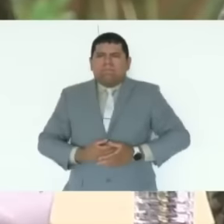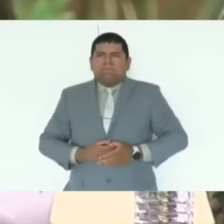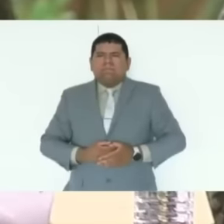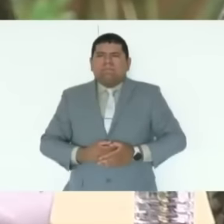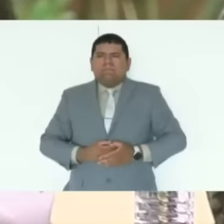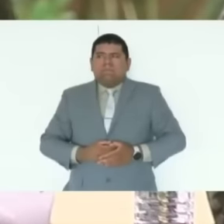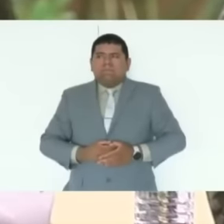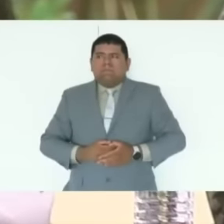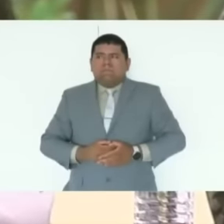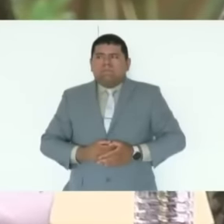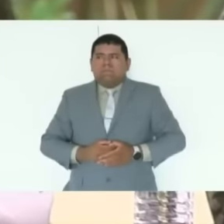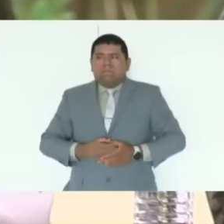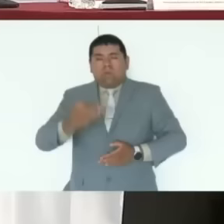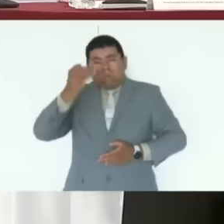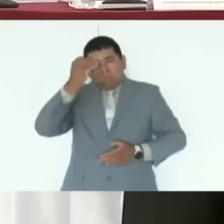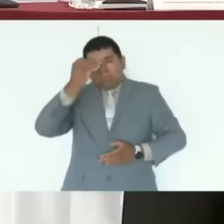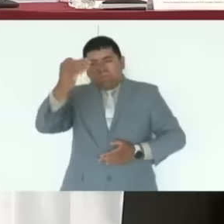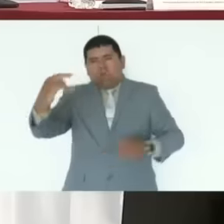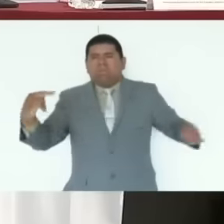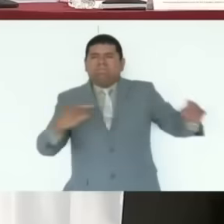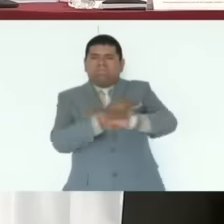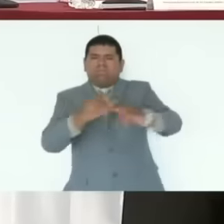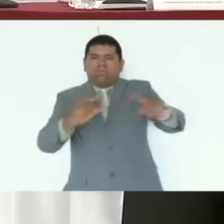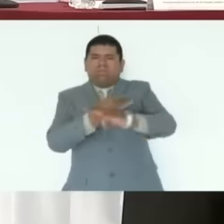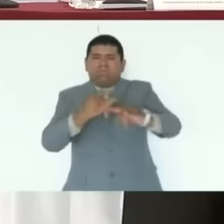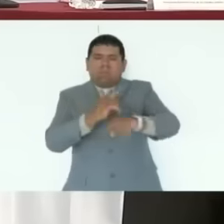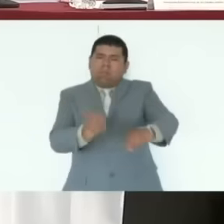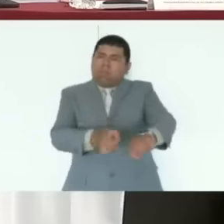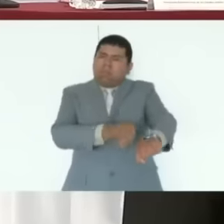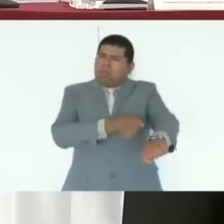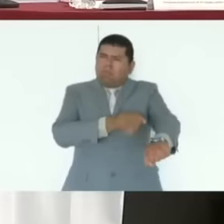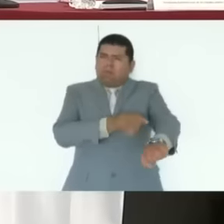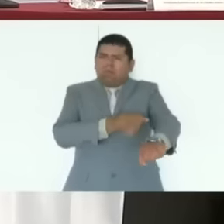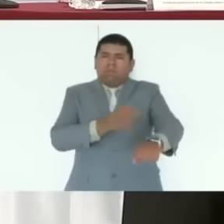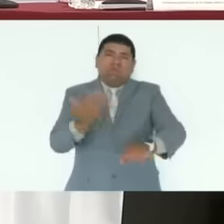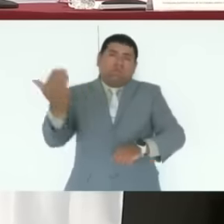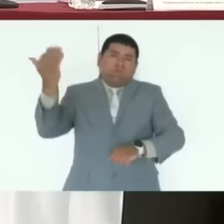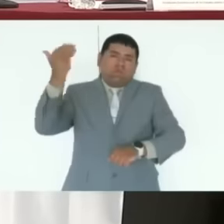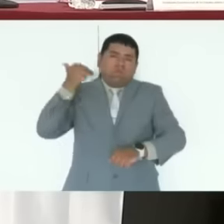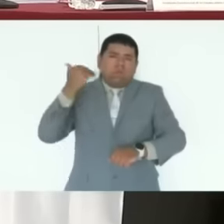travel times on these highways is important since previously moving from Guadalajara